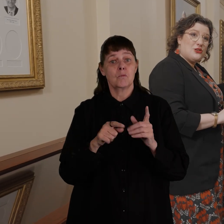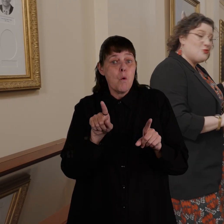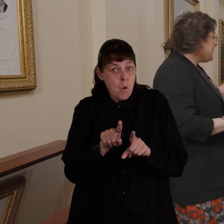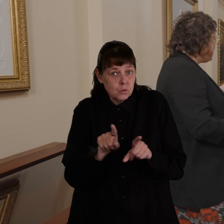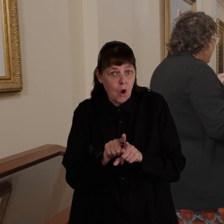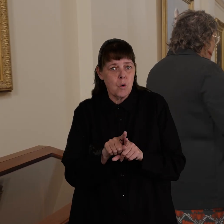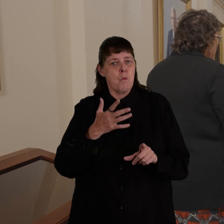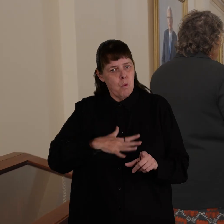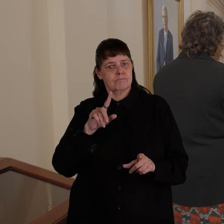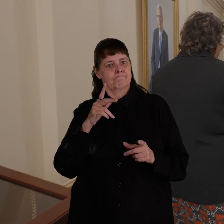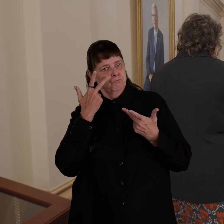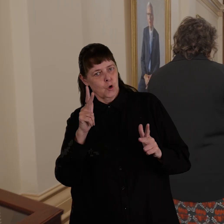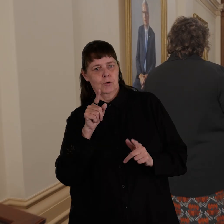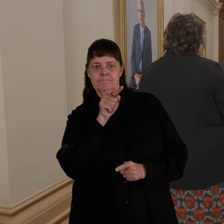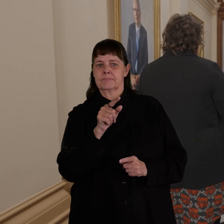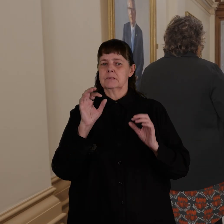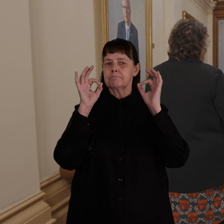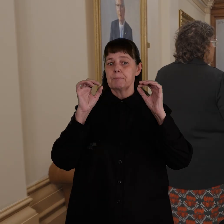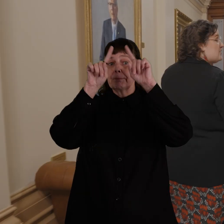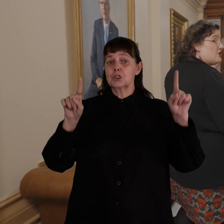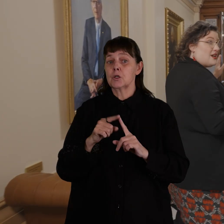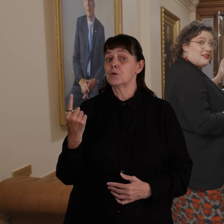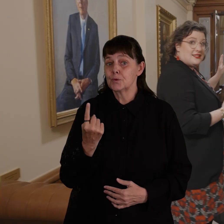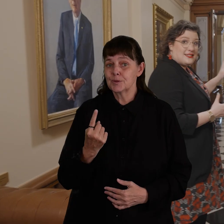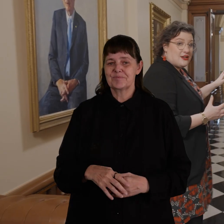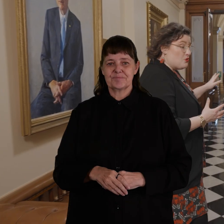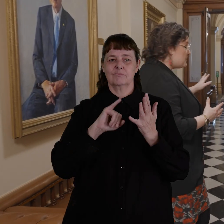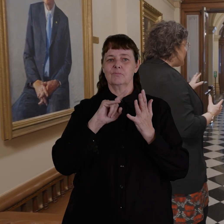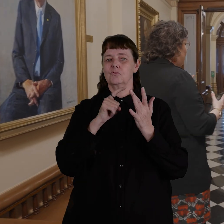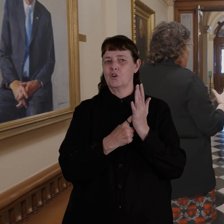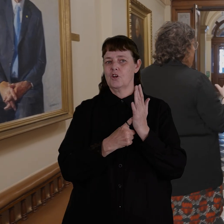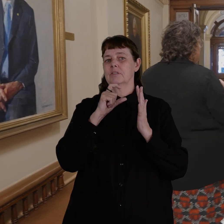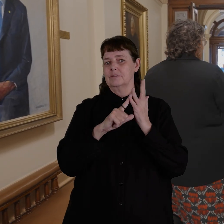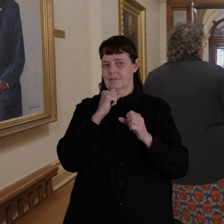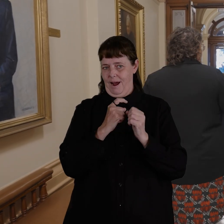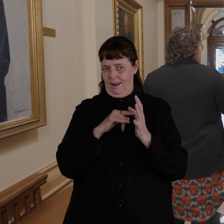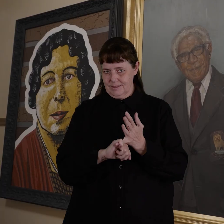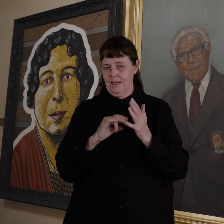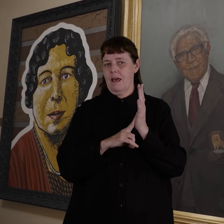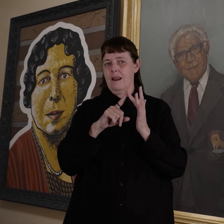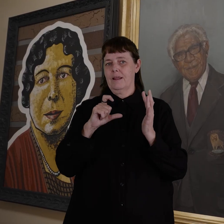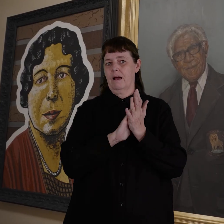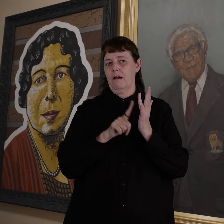special piece that I wanted to point out of Sir Douglas Nicholls. Sir Douglas Nicholls was the